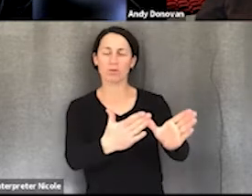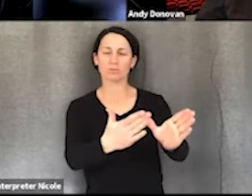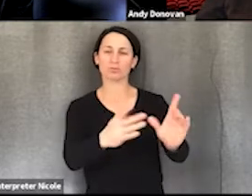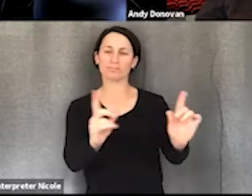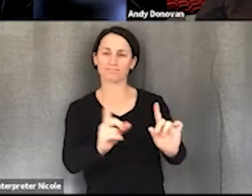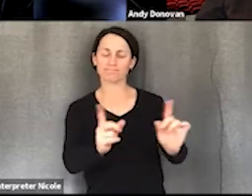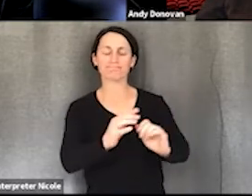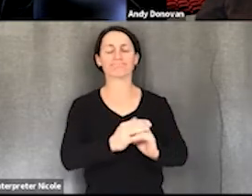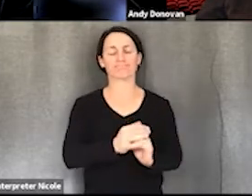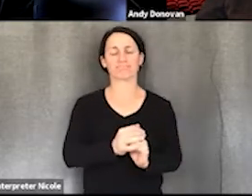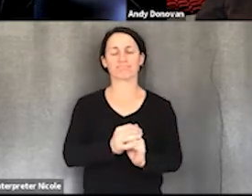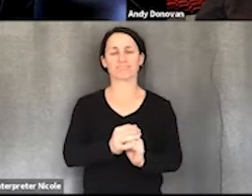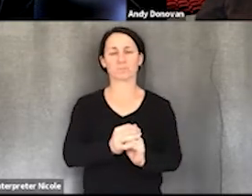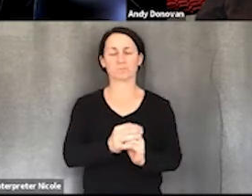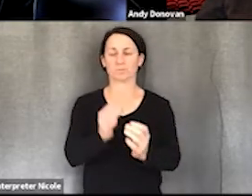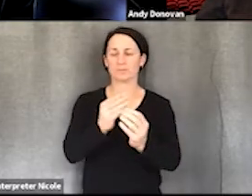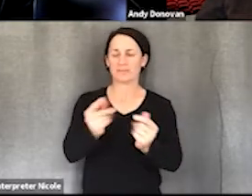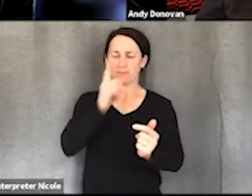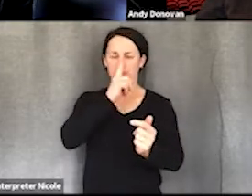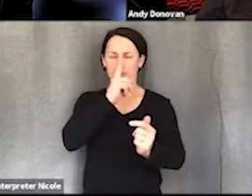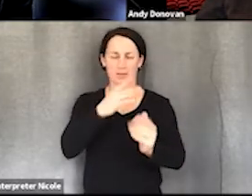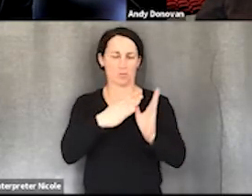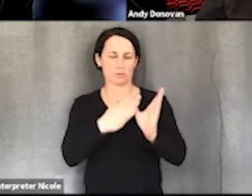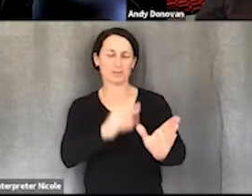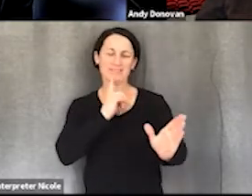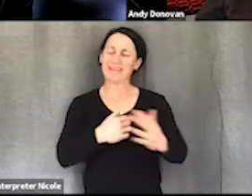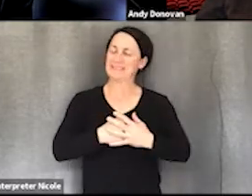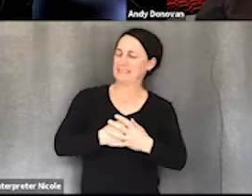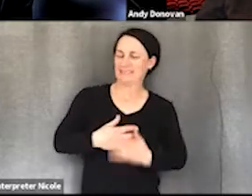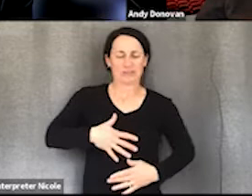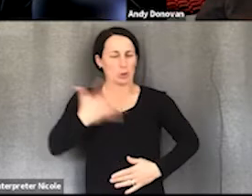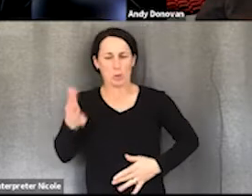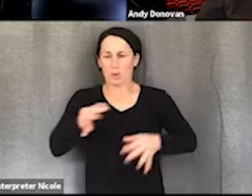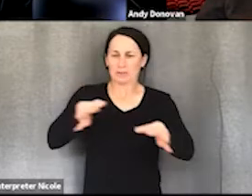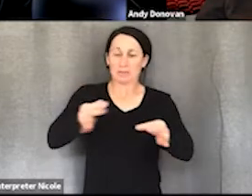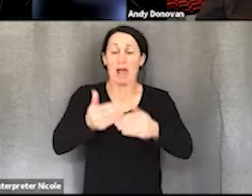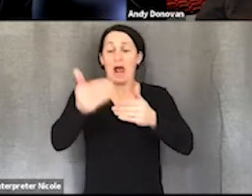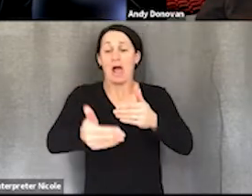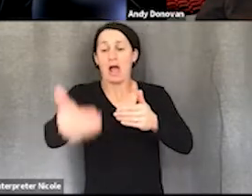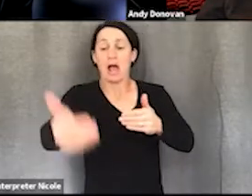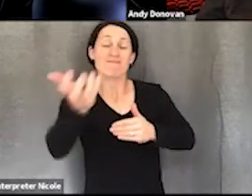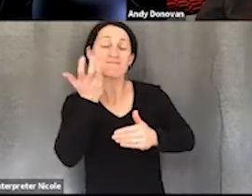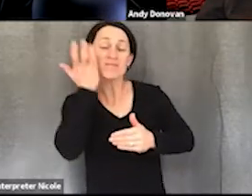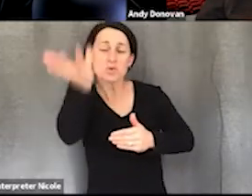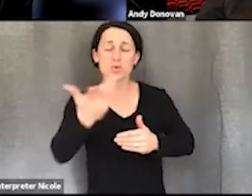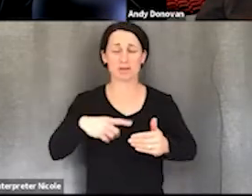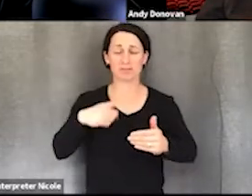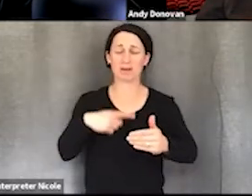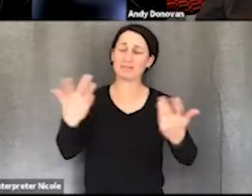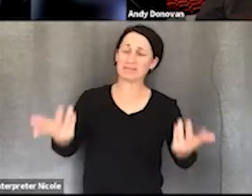worried about is people say things like, "It discourages many from planning things ahead because it is stressful to are book or upsetting if the whole thing is cancelled.